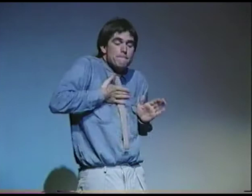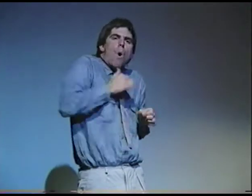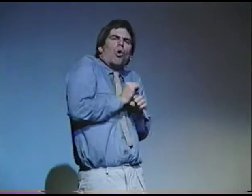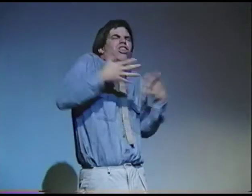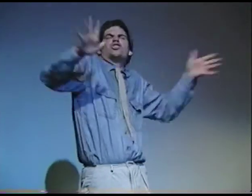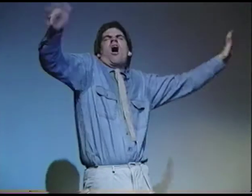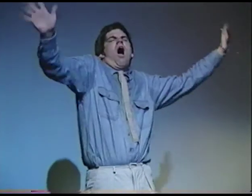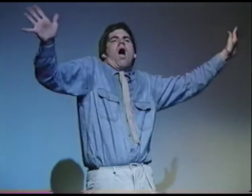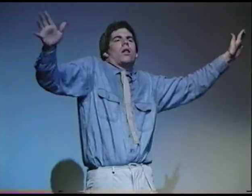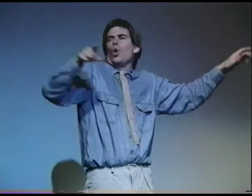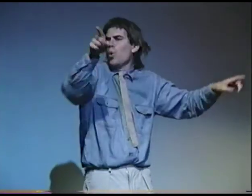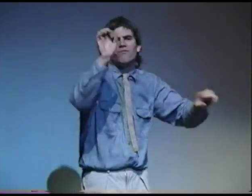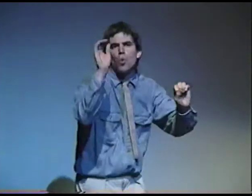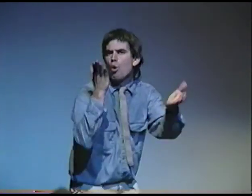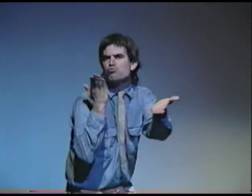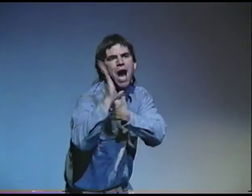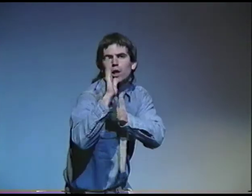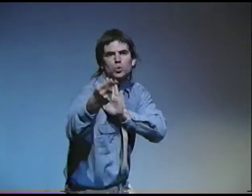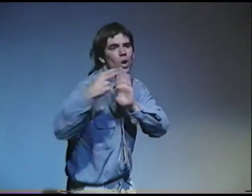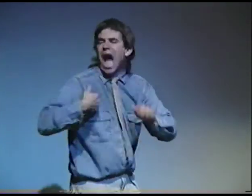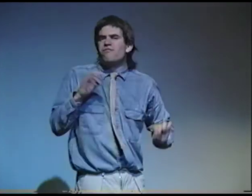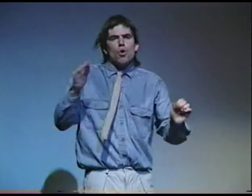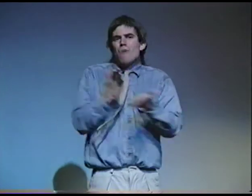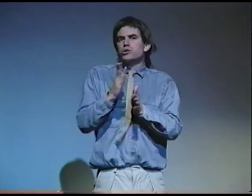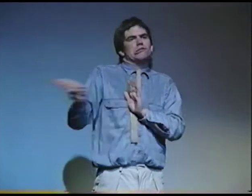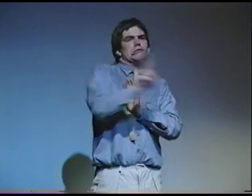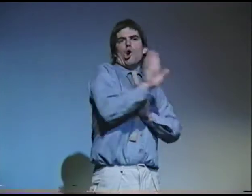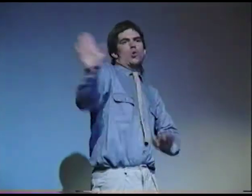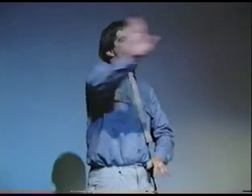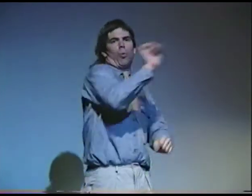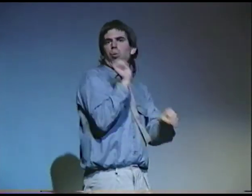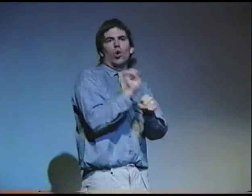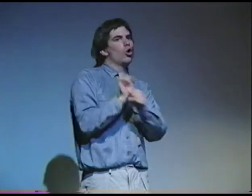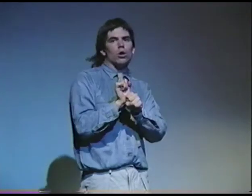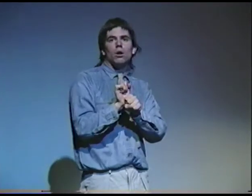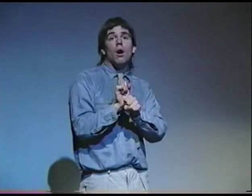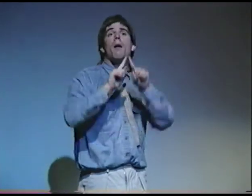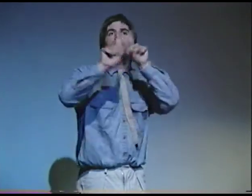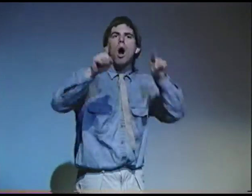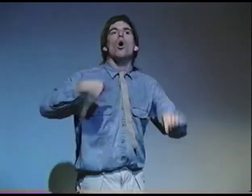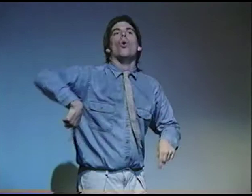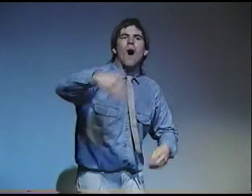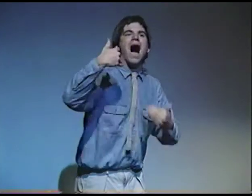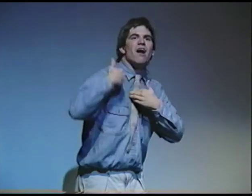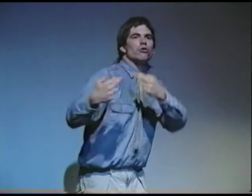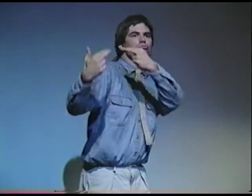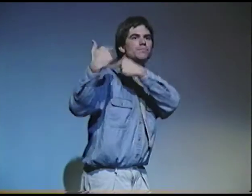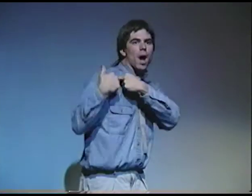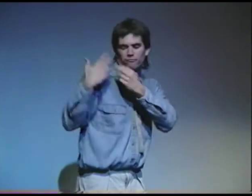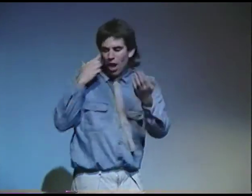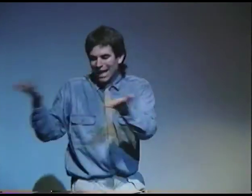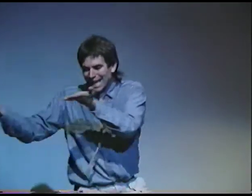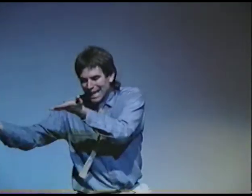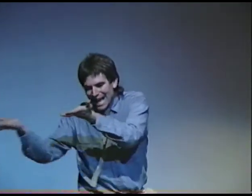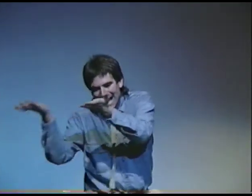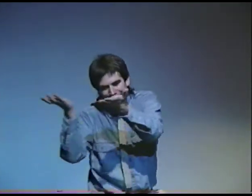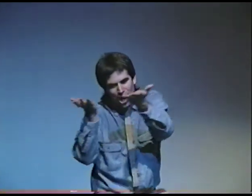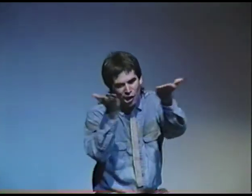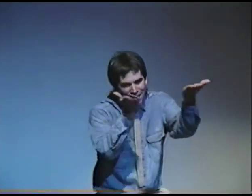You can't label it. Only I can label my own work. No one has the right to label my work. And I don't have the right to label yours.